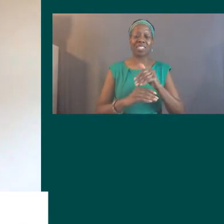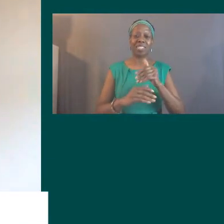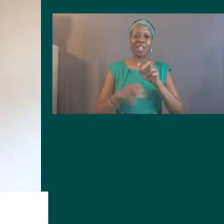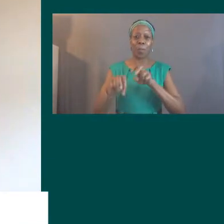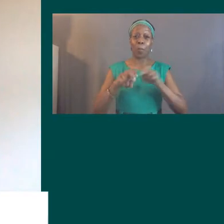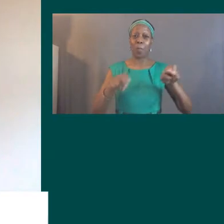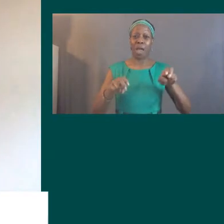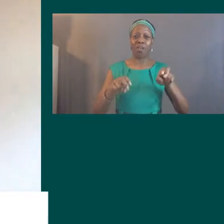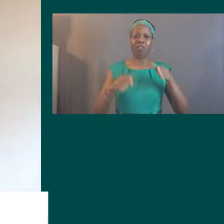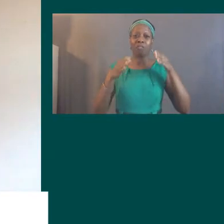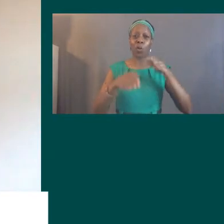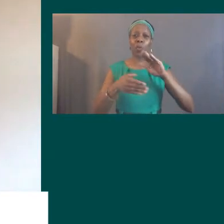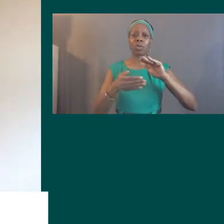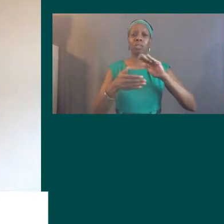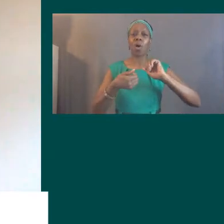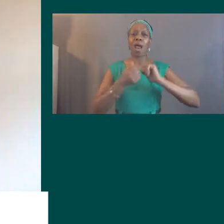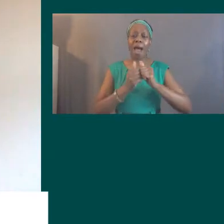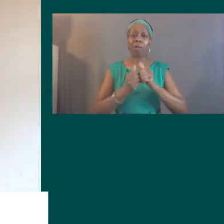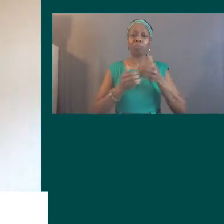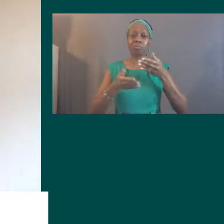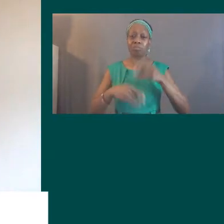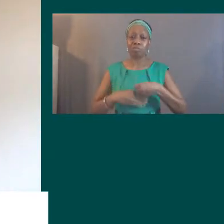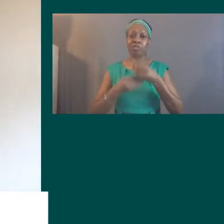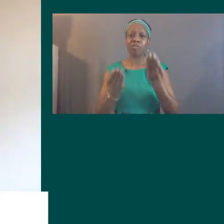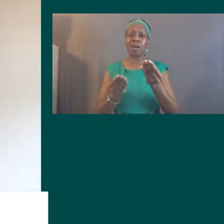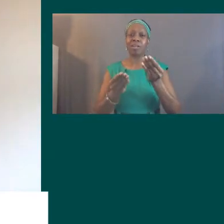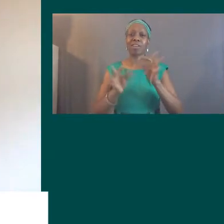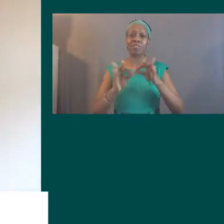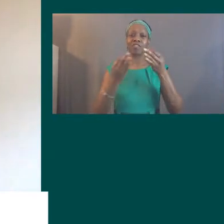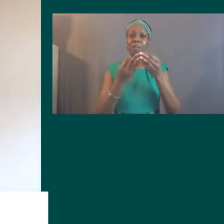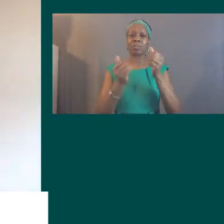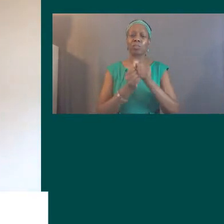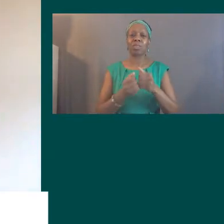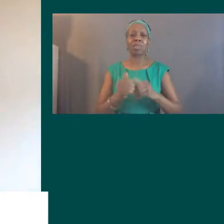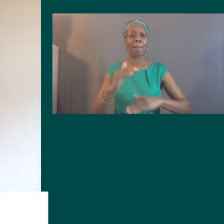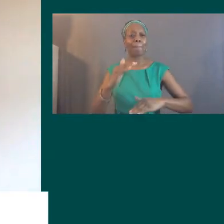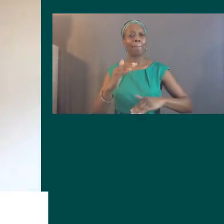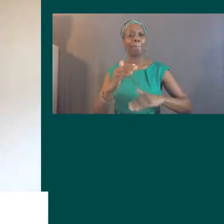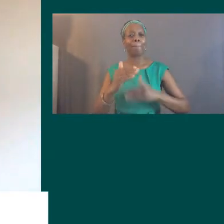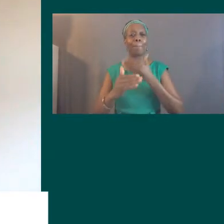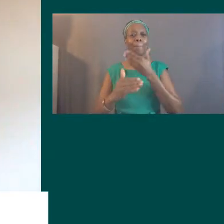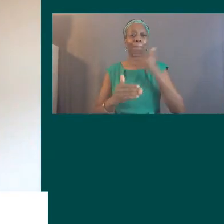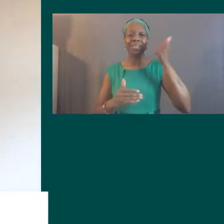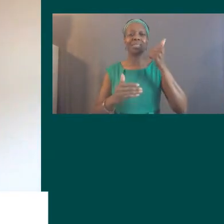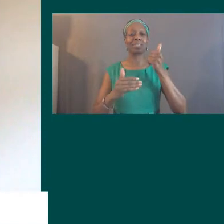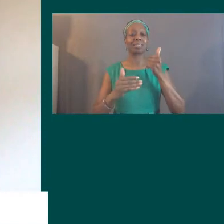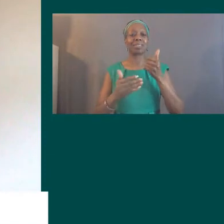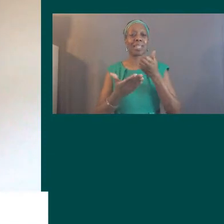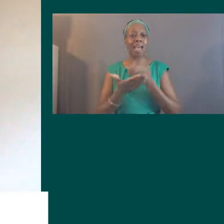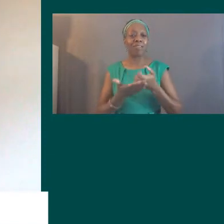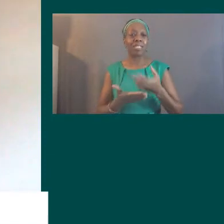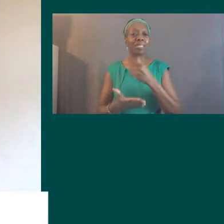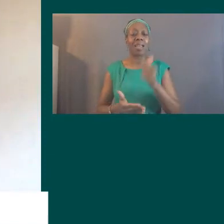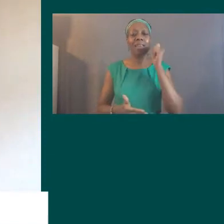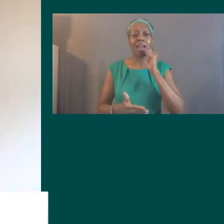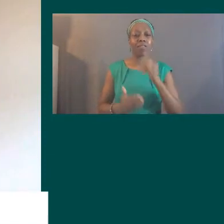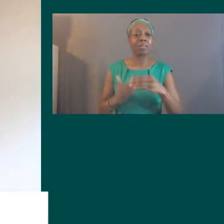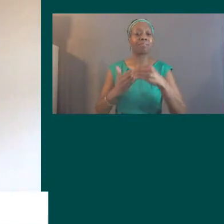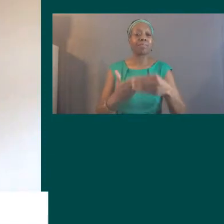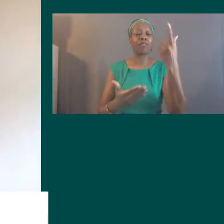and practical guidance to optimize muscle function and performance in children with cerebral palsy. And we will also be looking at